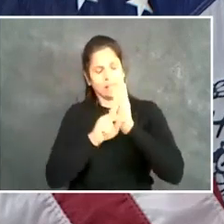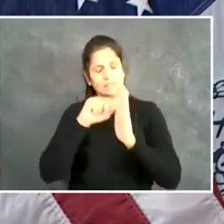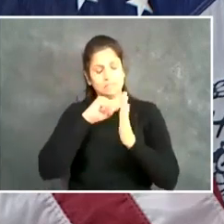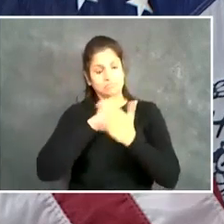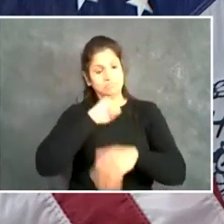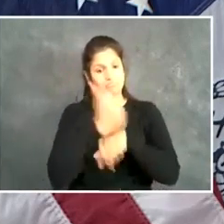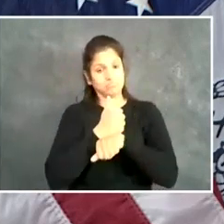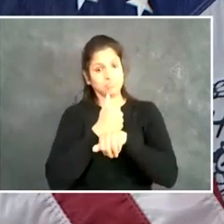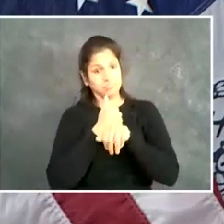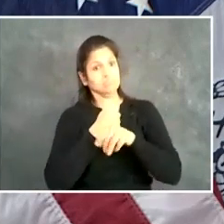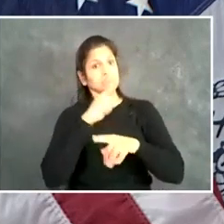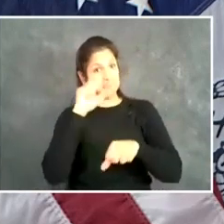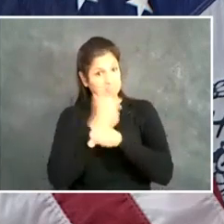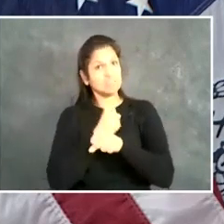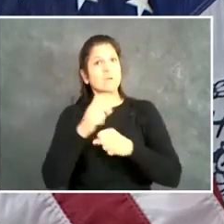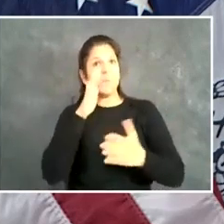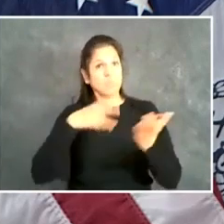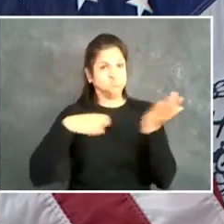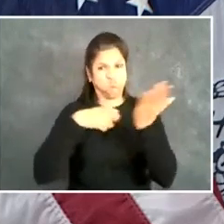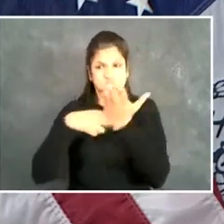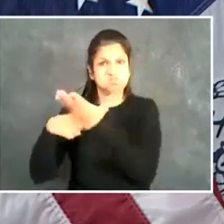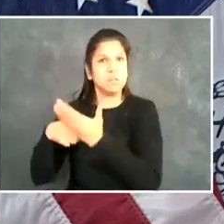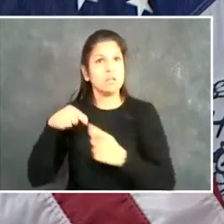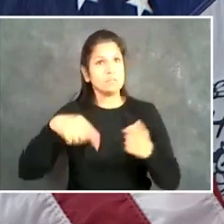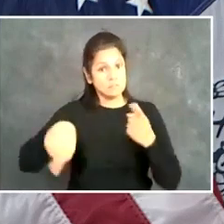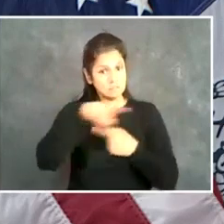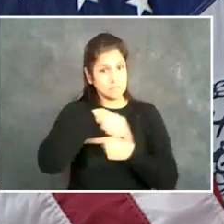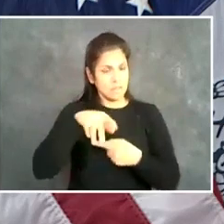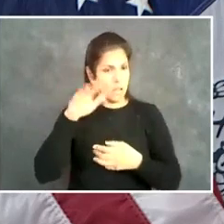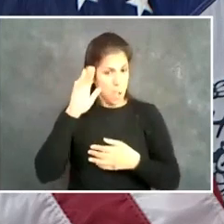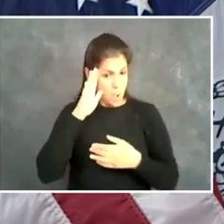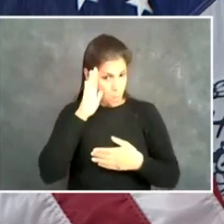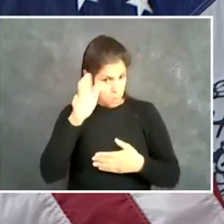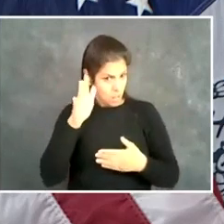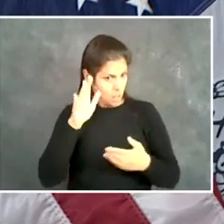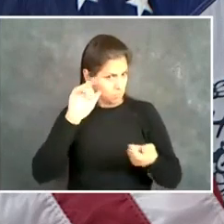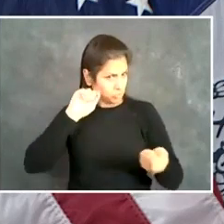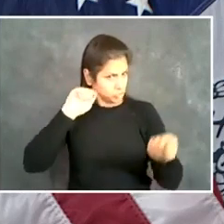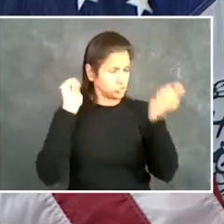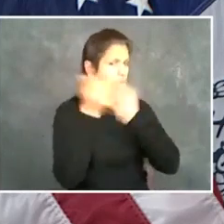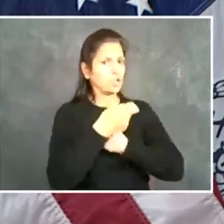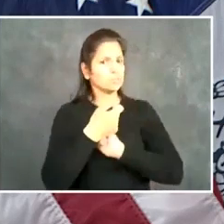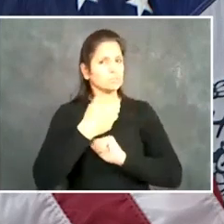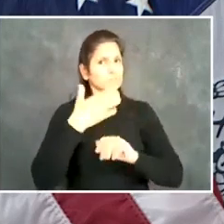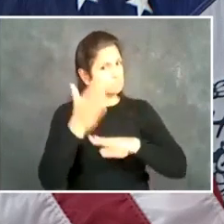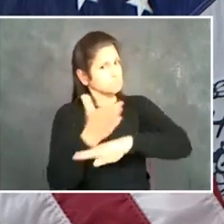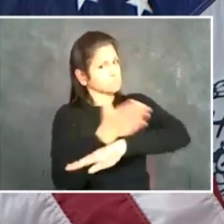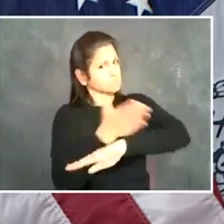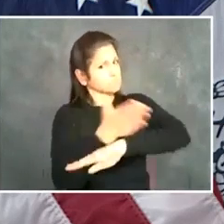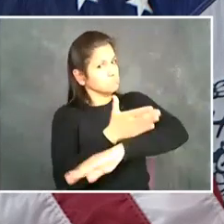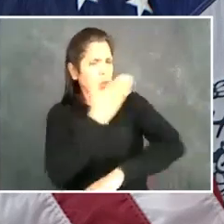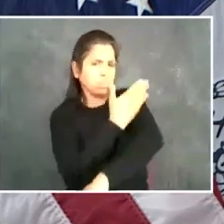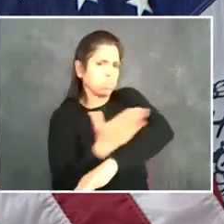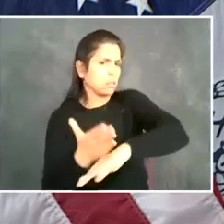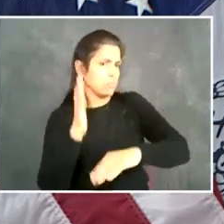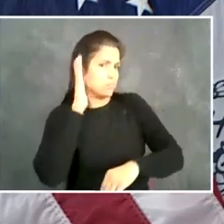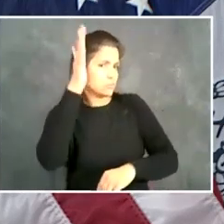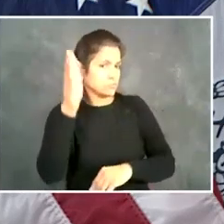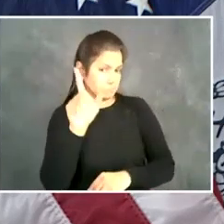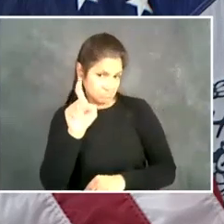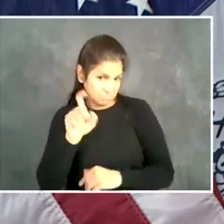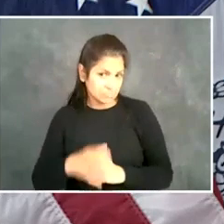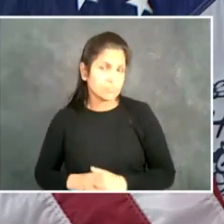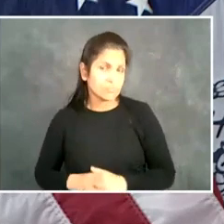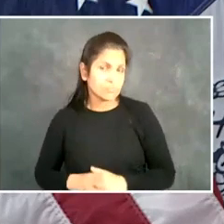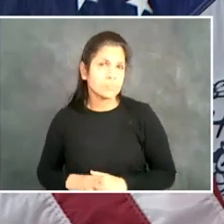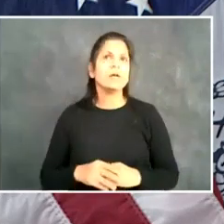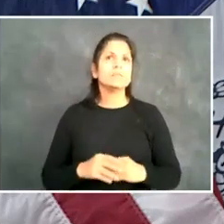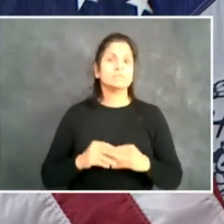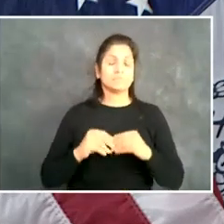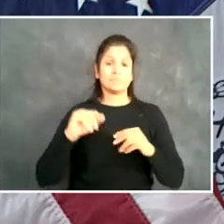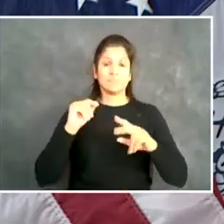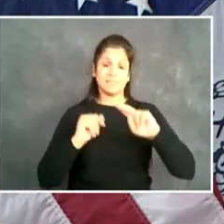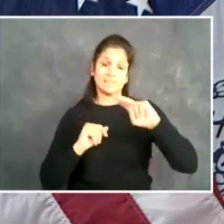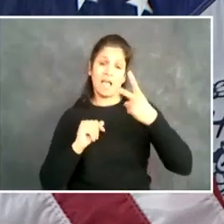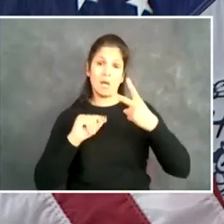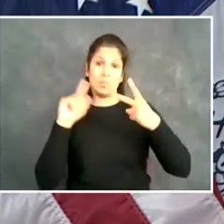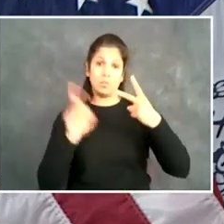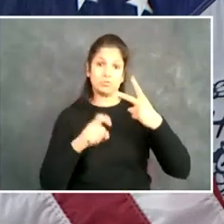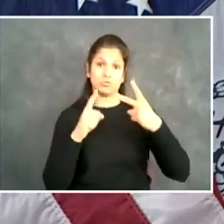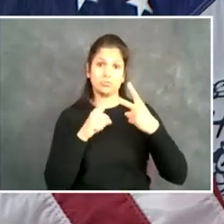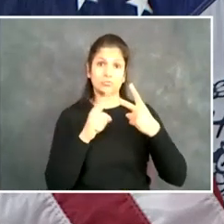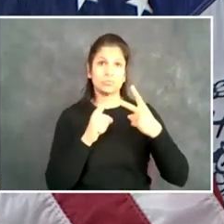AND FOLKS GETTING A SUMMONS,